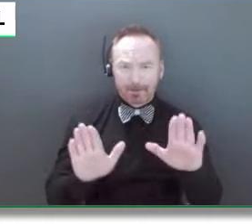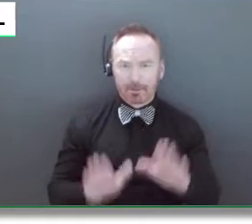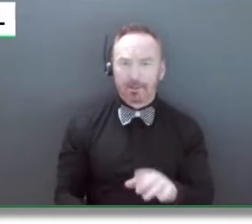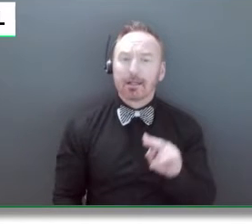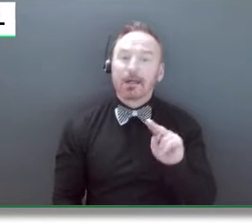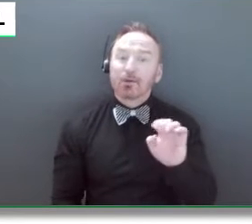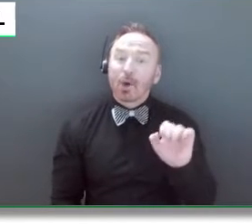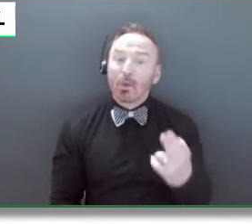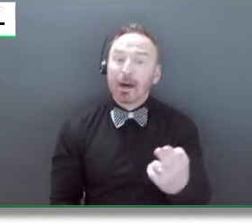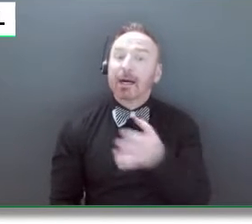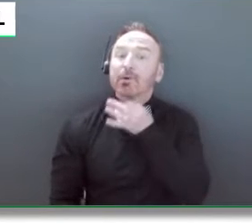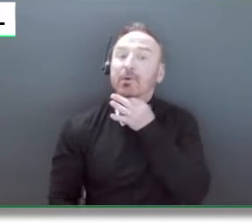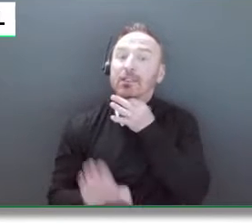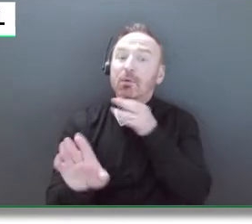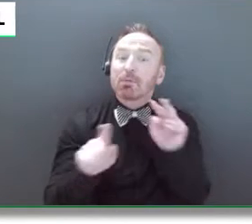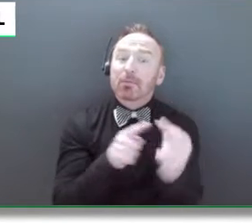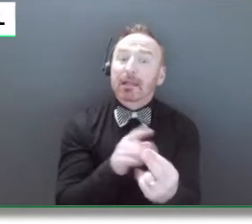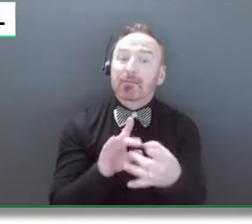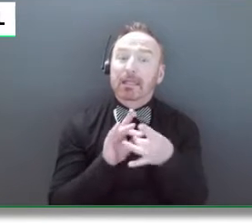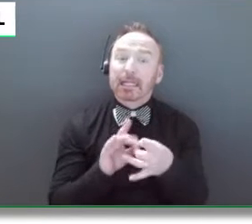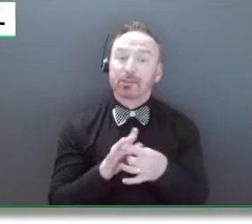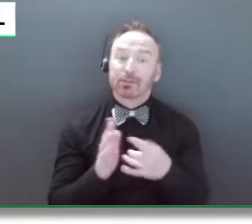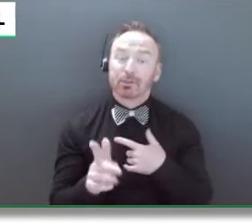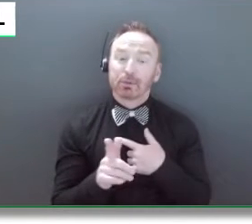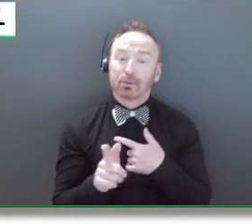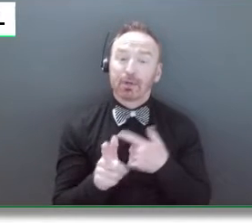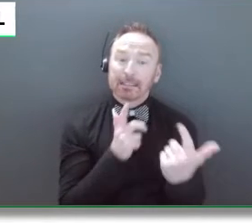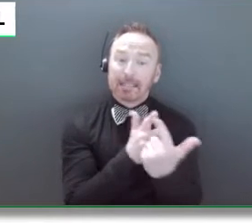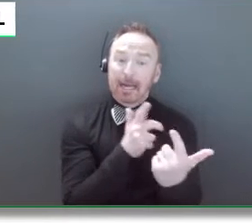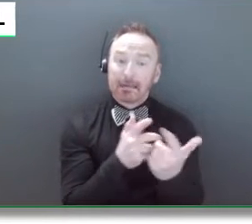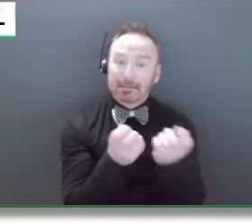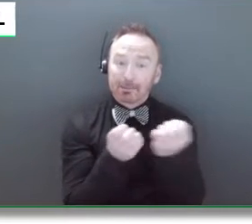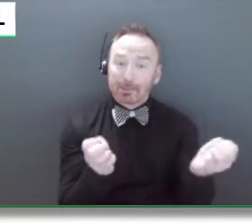available in in the North.